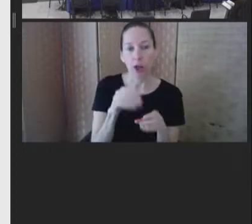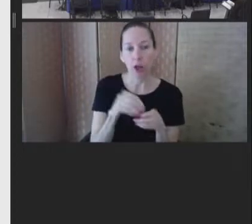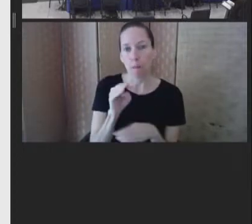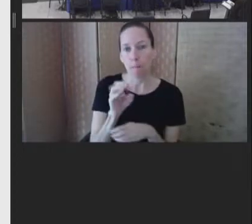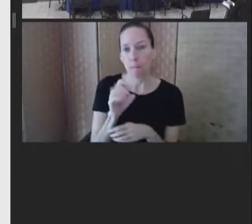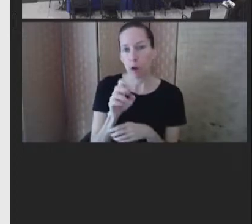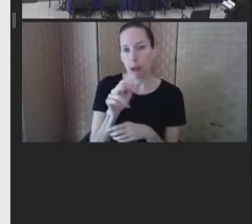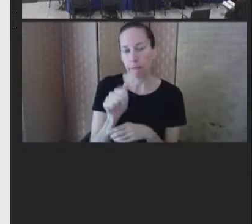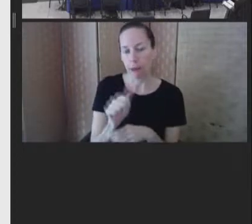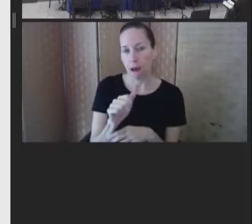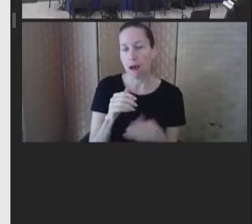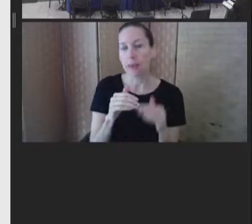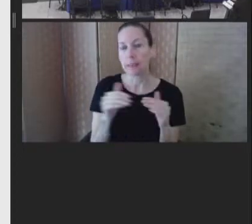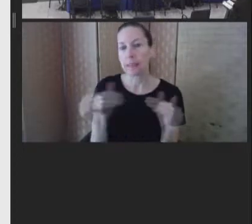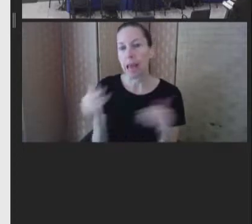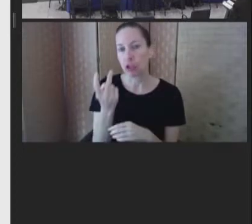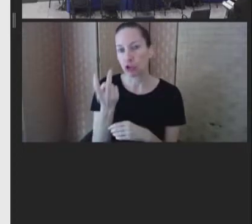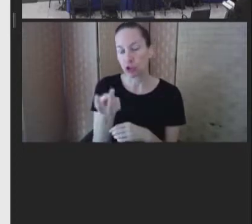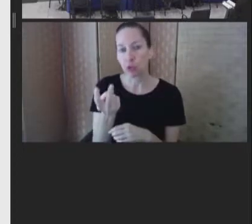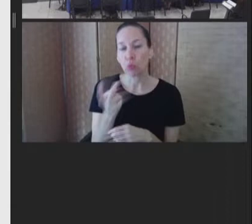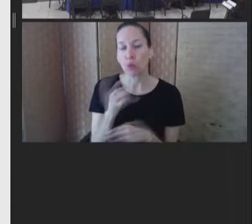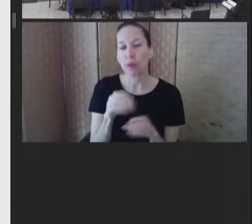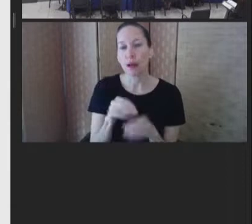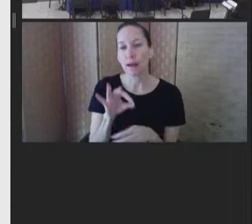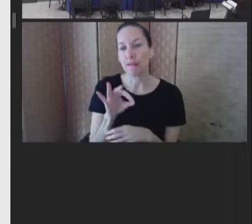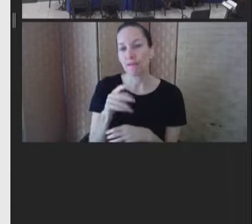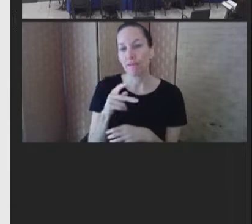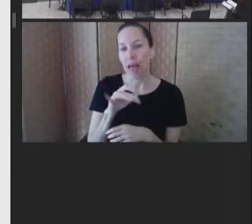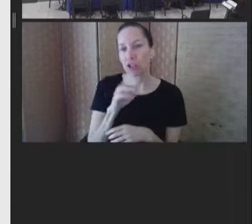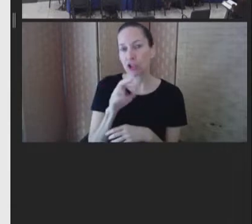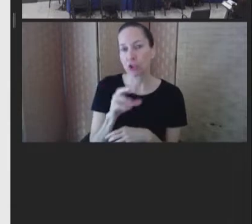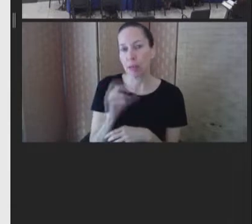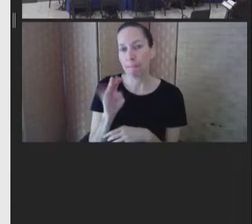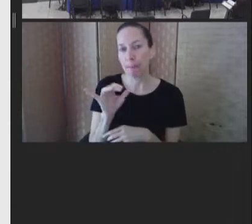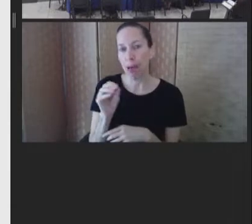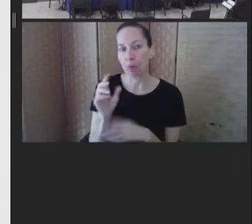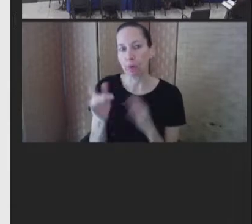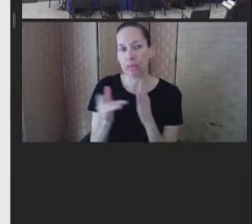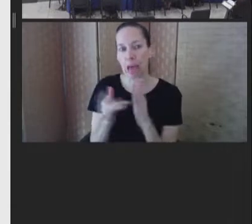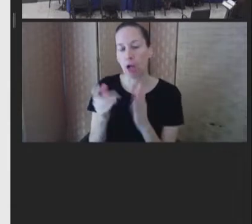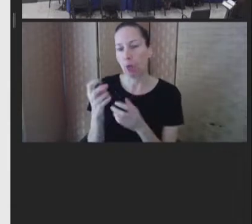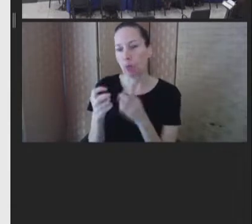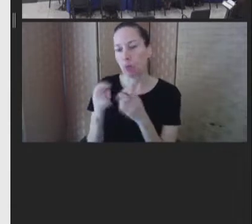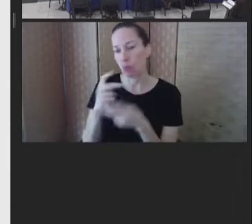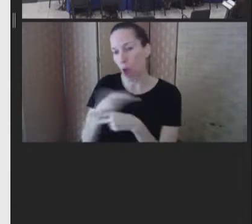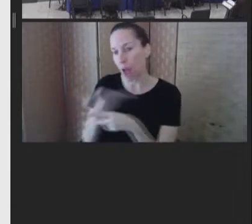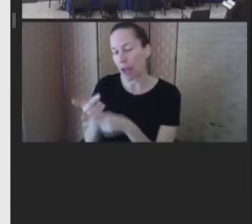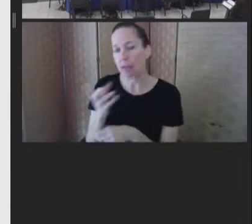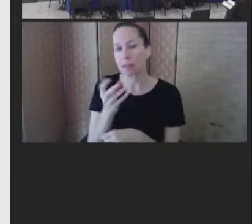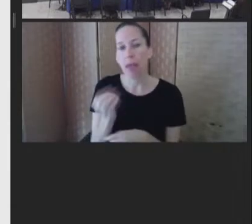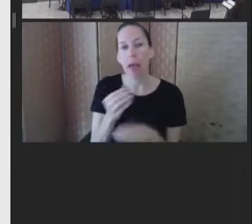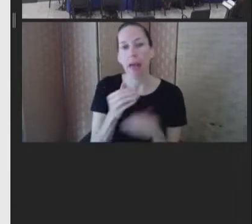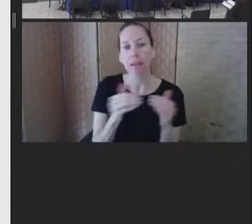stage two that included Pfizer biotech products, and stage three that included Sanofi JSK products.